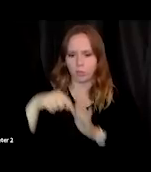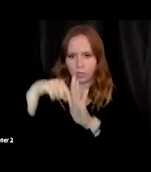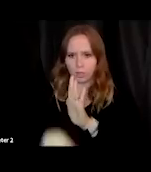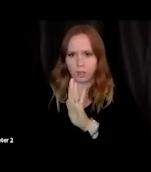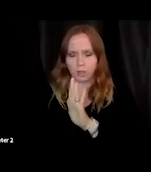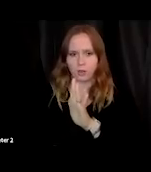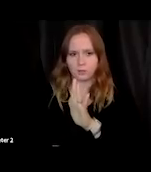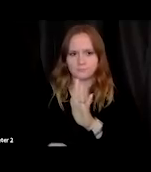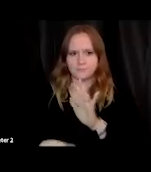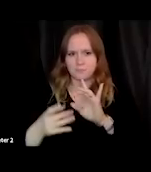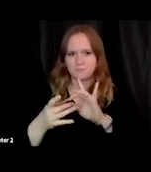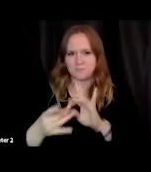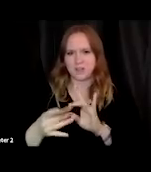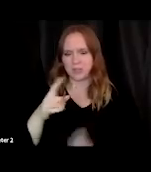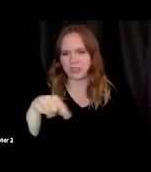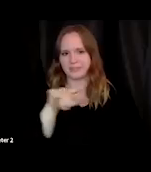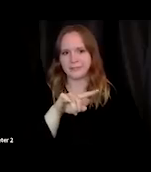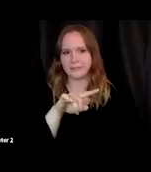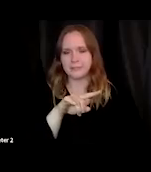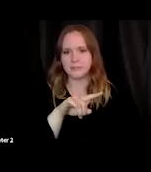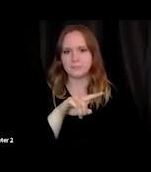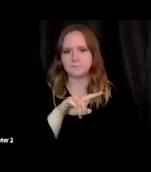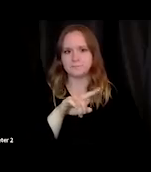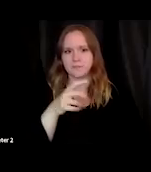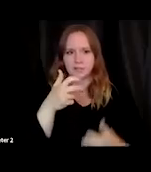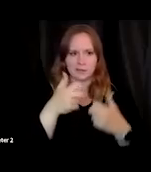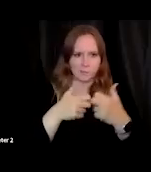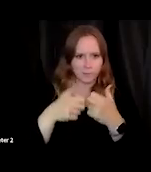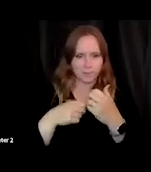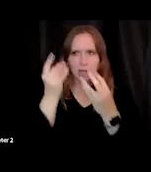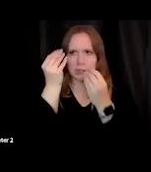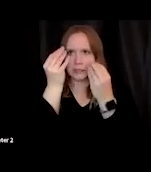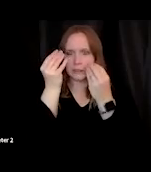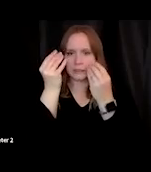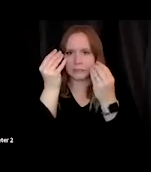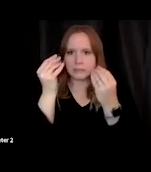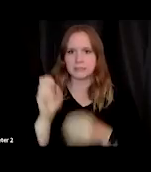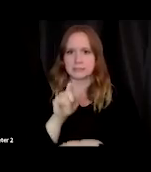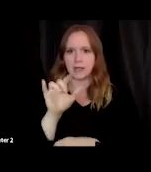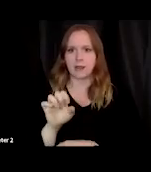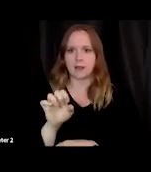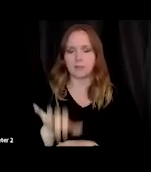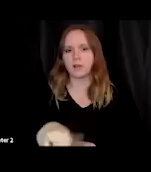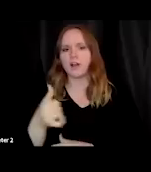these sorts of problematic thinking styles. Some other language that we like to use in